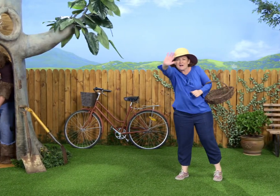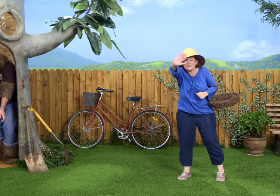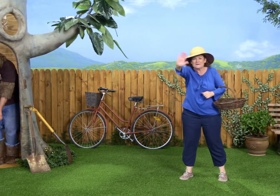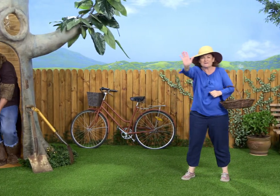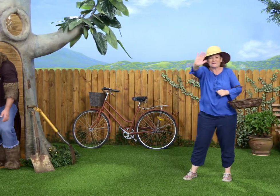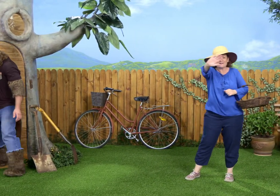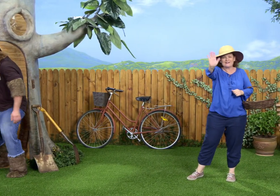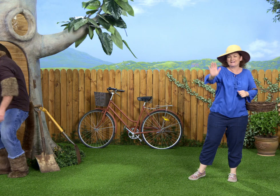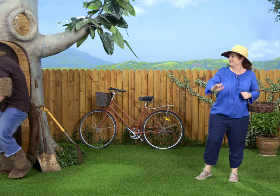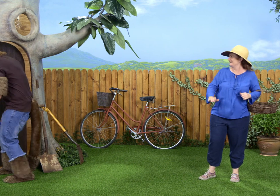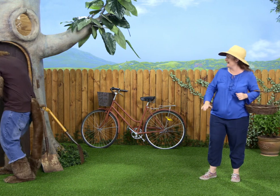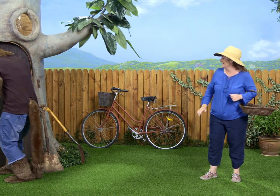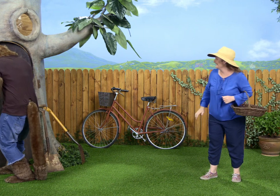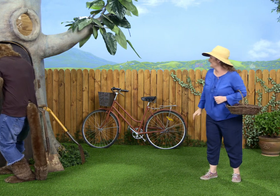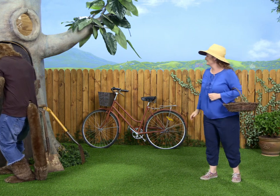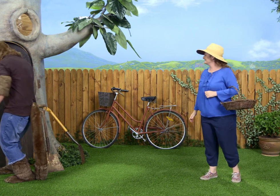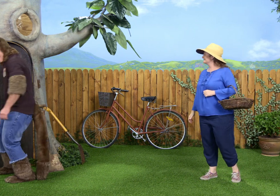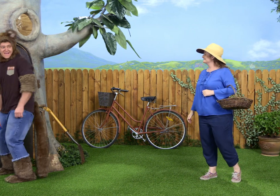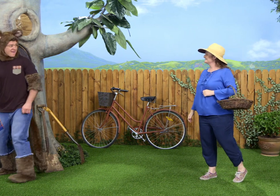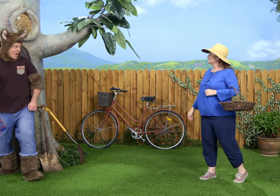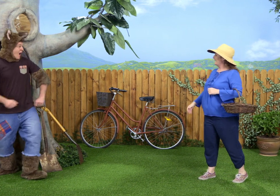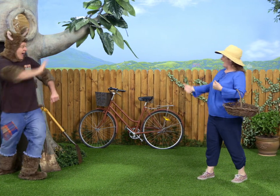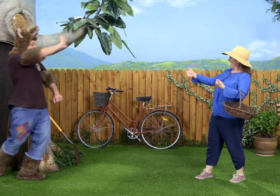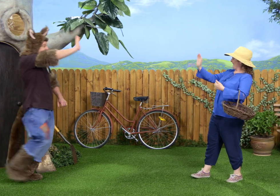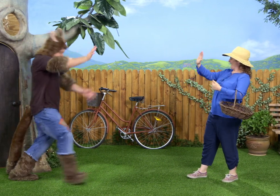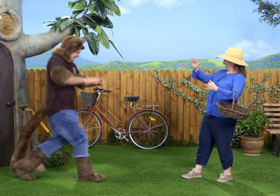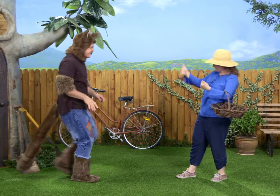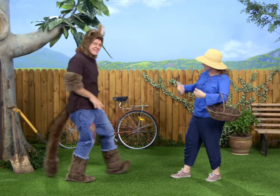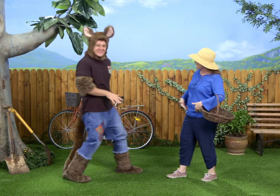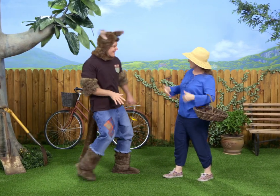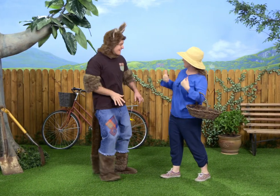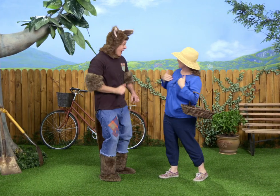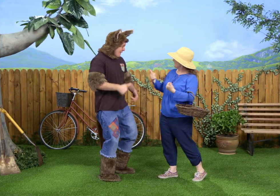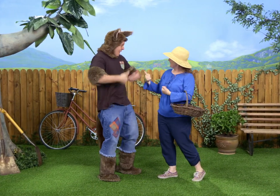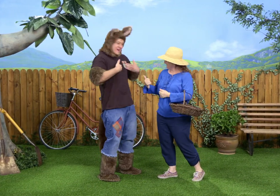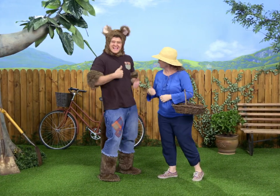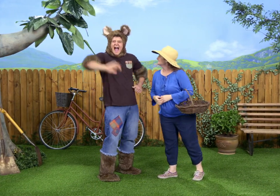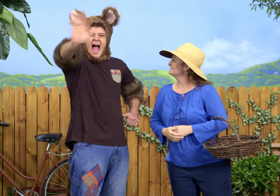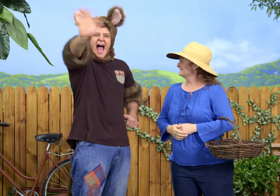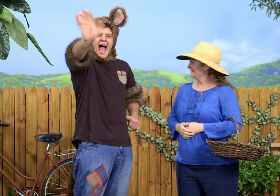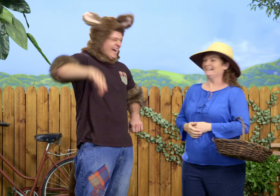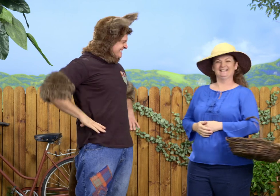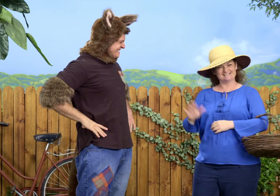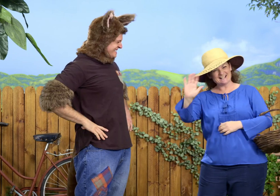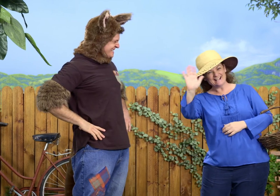Hello, everyone. Hi, Sally. Good morning, Possum. Good morning. Hello, everyone.